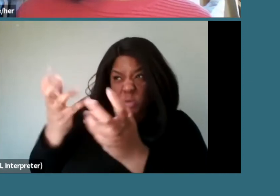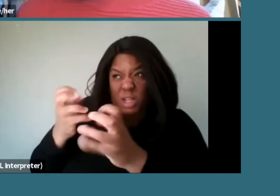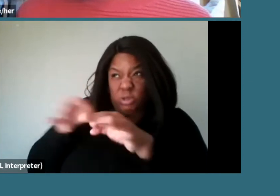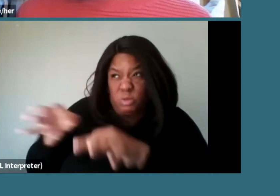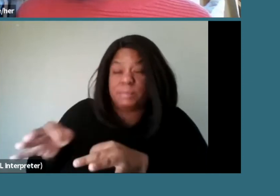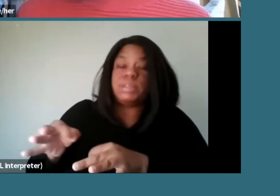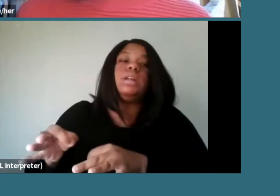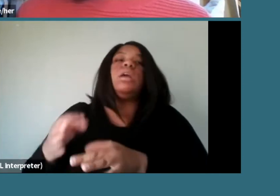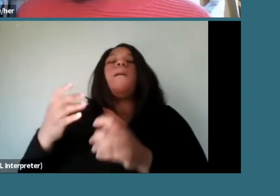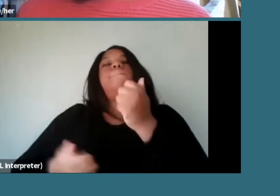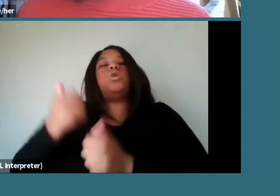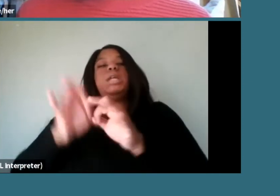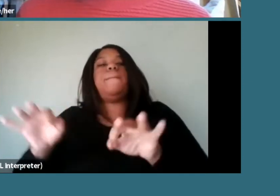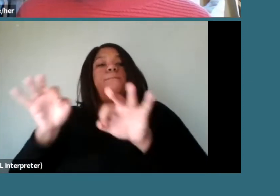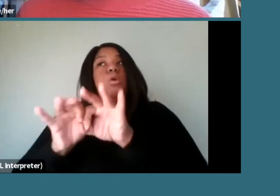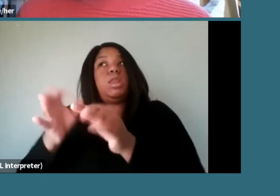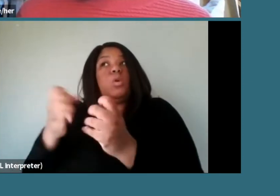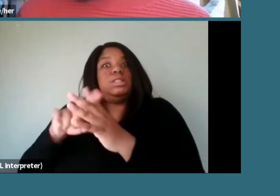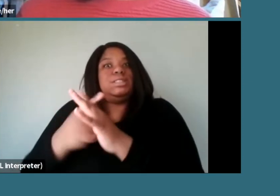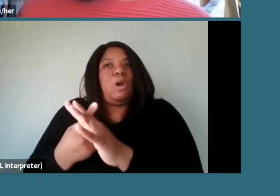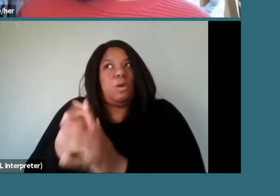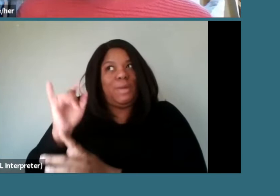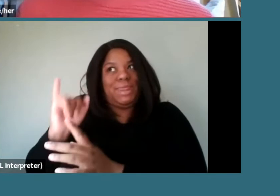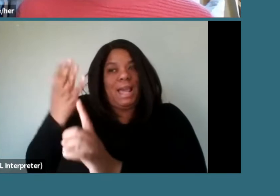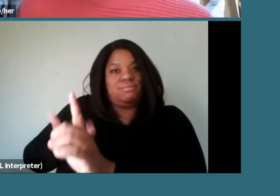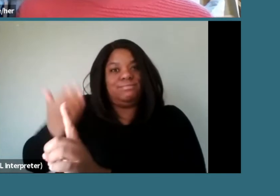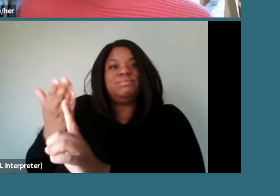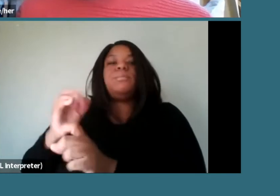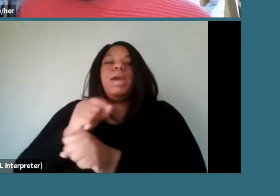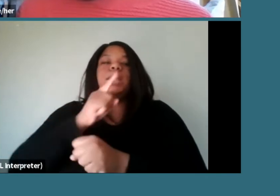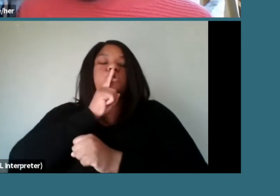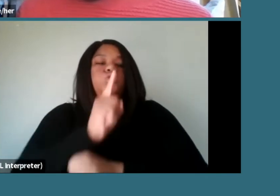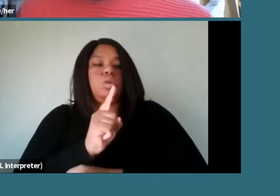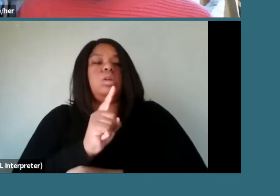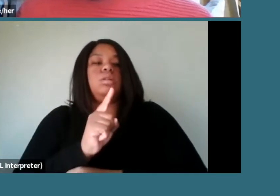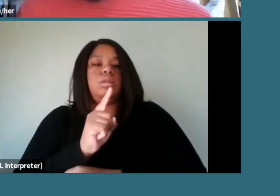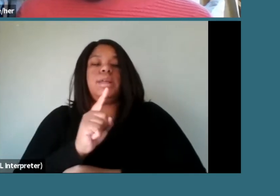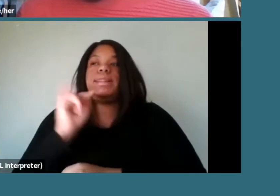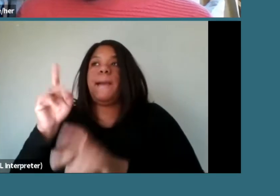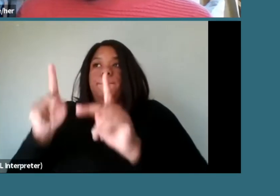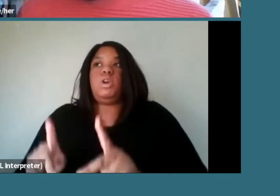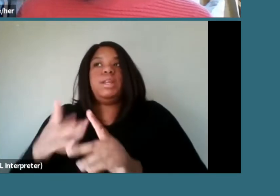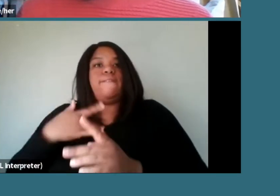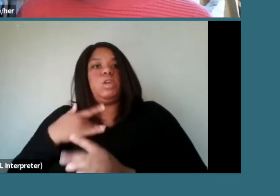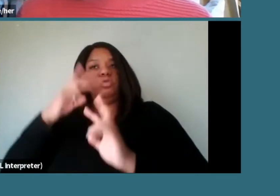you always want to start with that and also ensuring that that person feels respected In how they're being described.